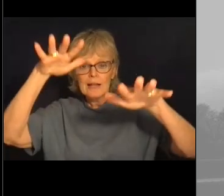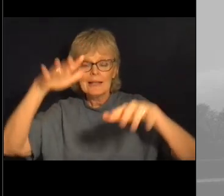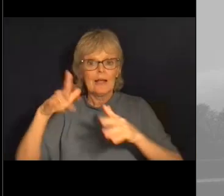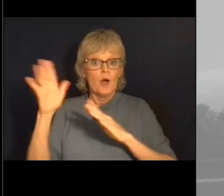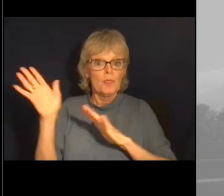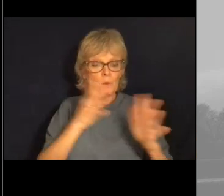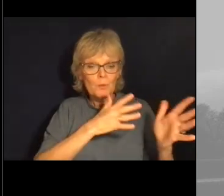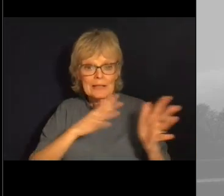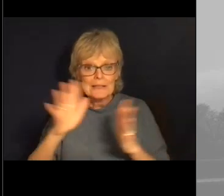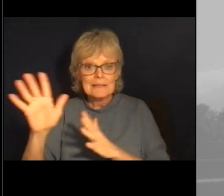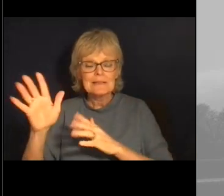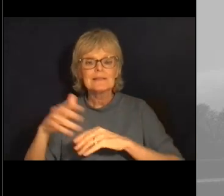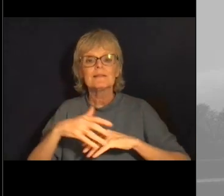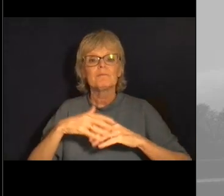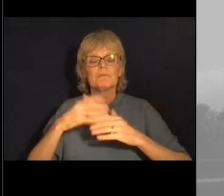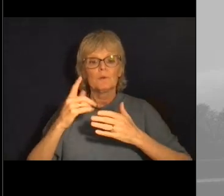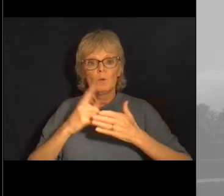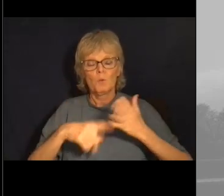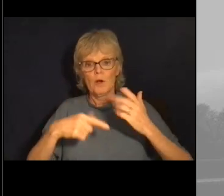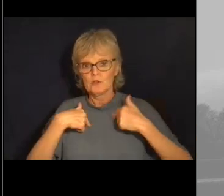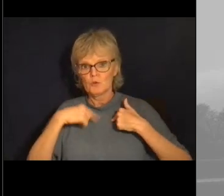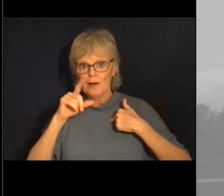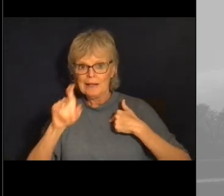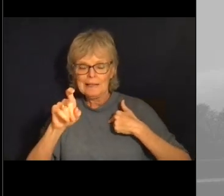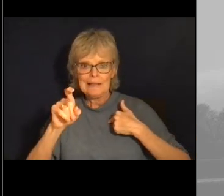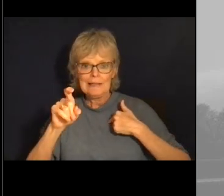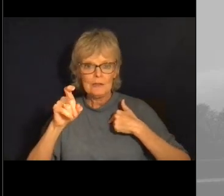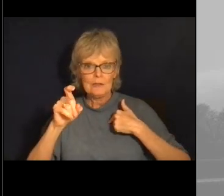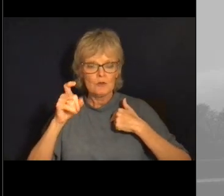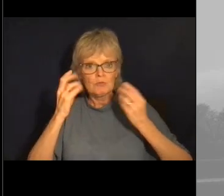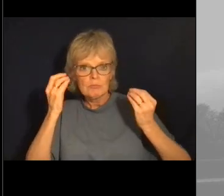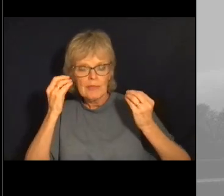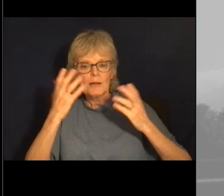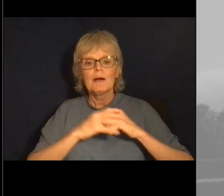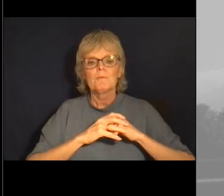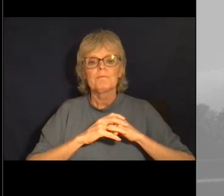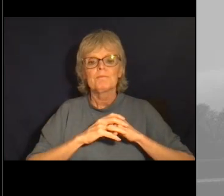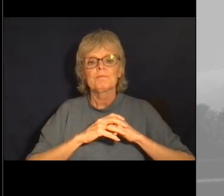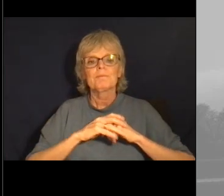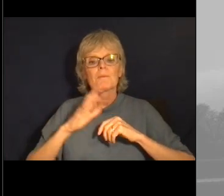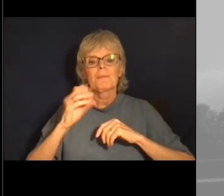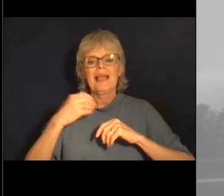You know, what kind of things do I need to have in mind for this kind of thing? And put together an emergency kit,